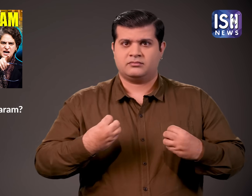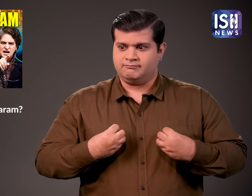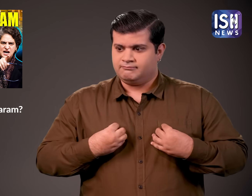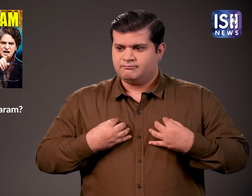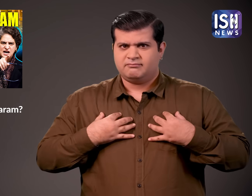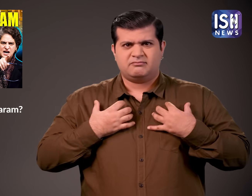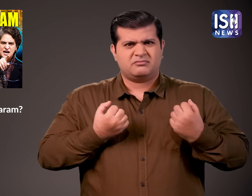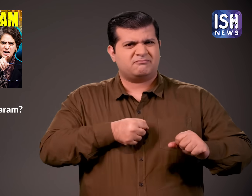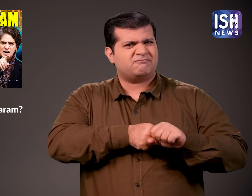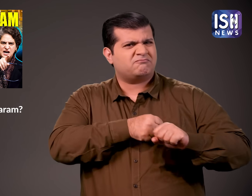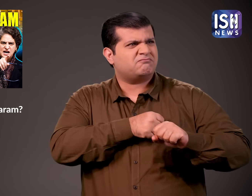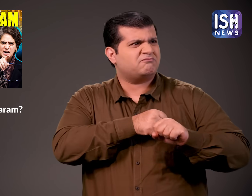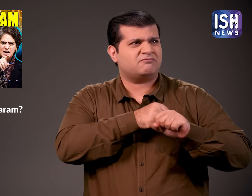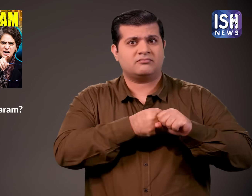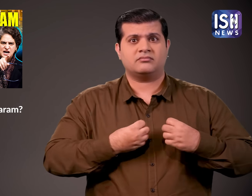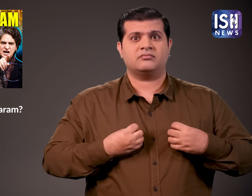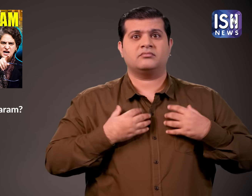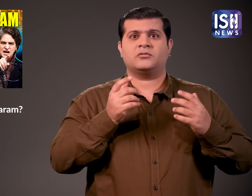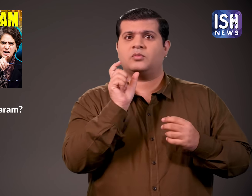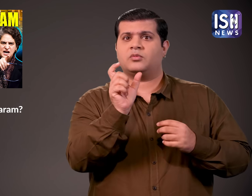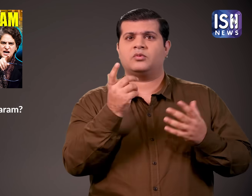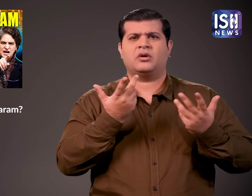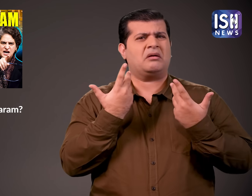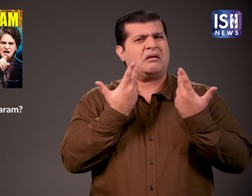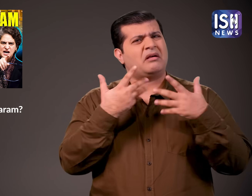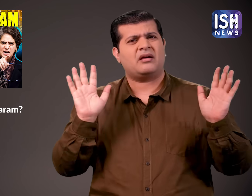brave freedom fighters who were deeply moved from words